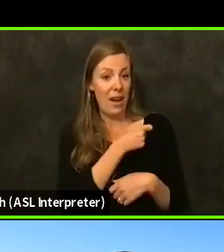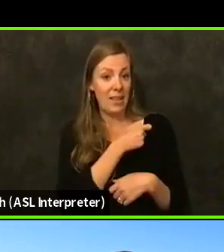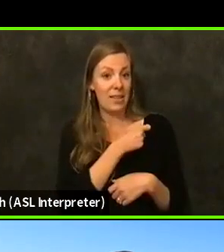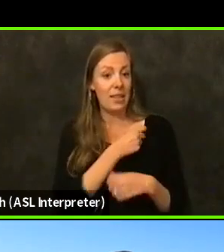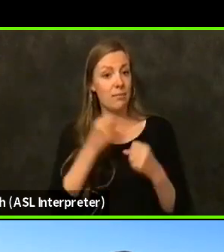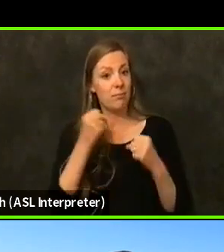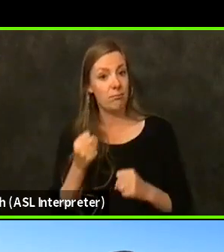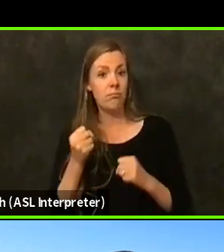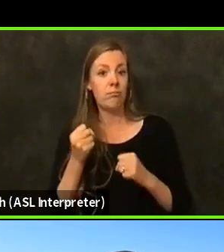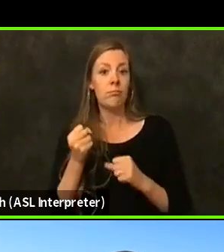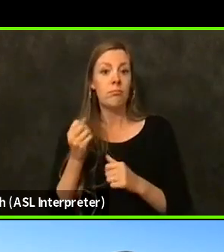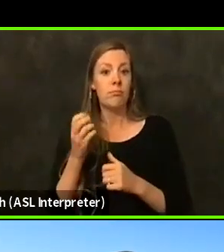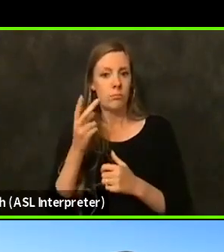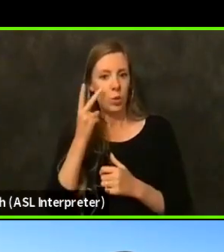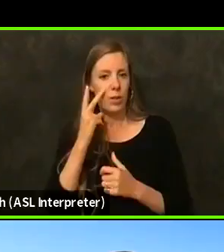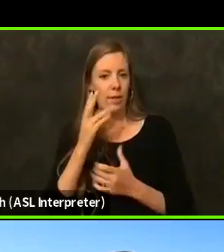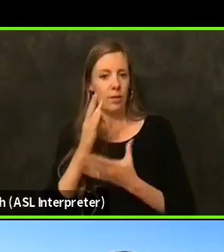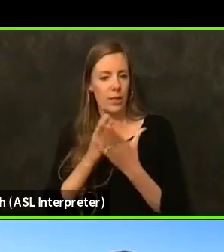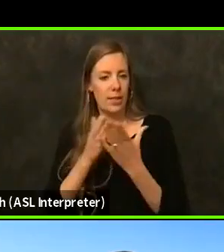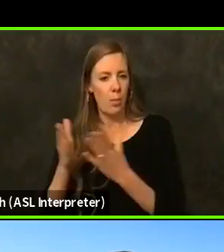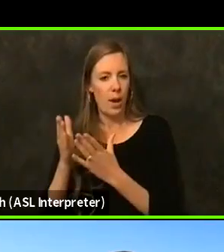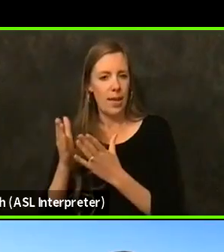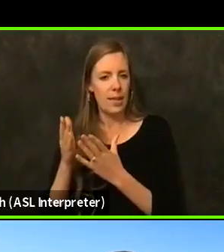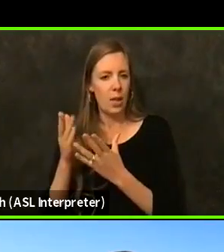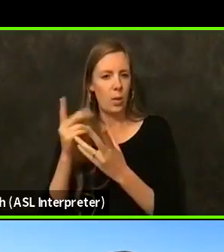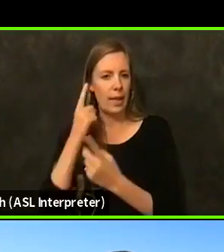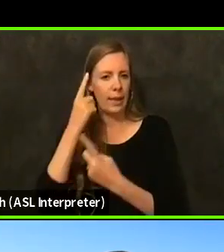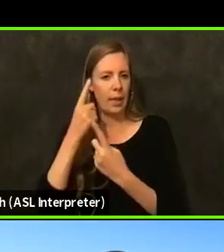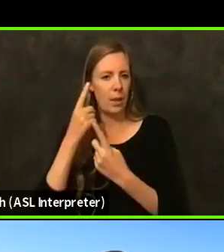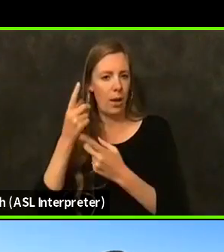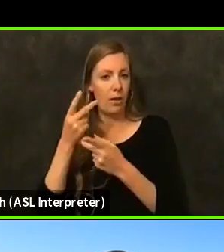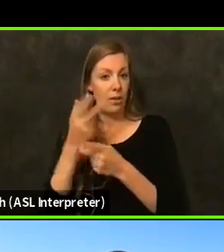there's some way we can also take into account vaccination for reopening.